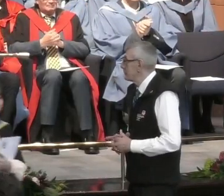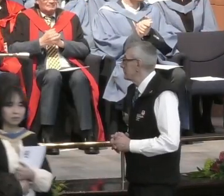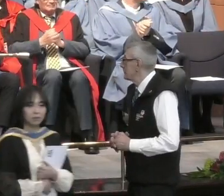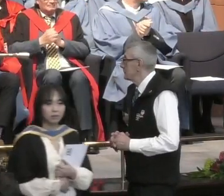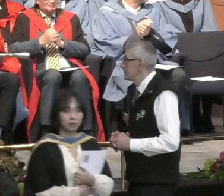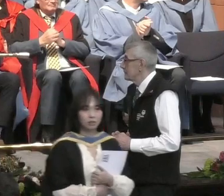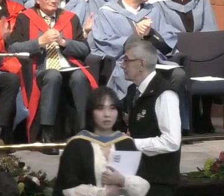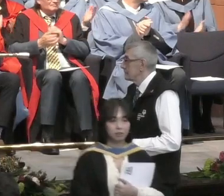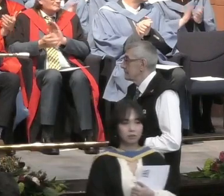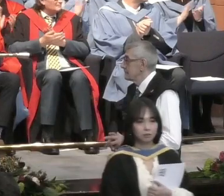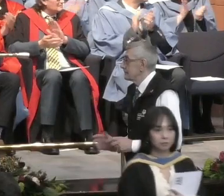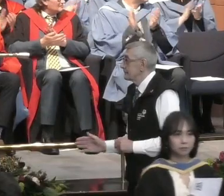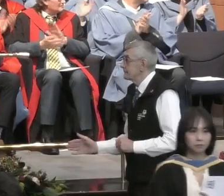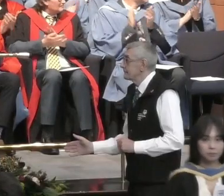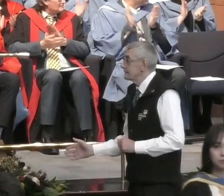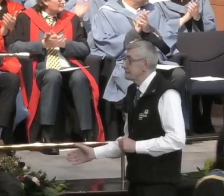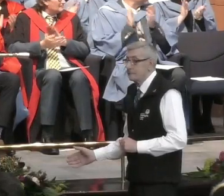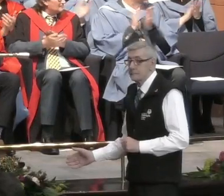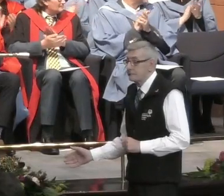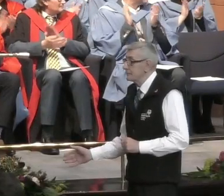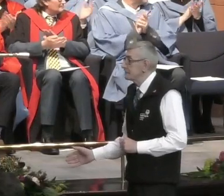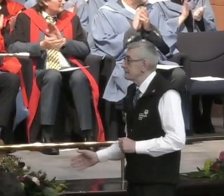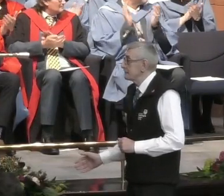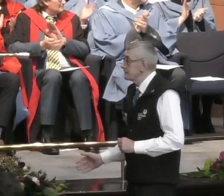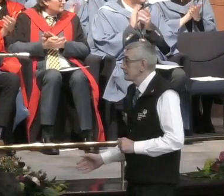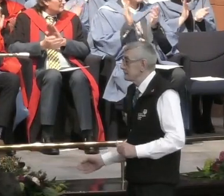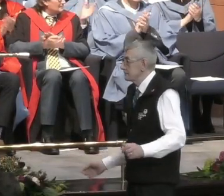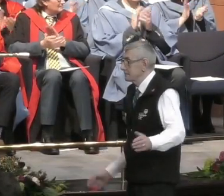Chinh Thi Hoang. (AUDIENCE APPLAUDS)